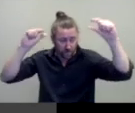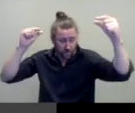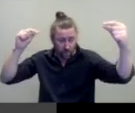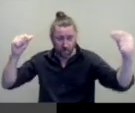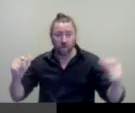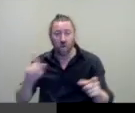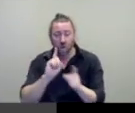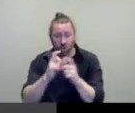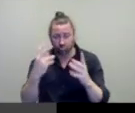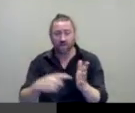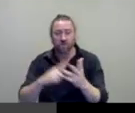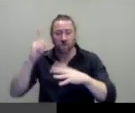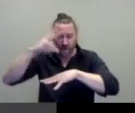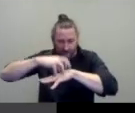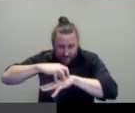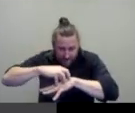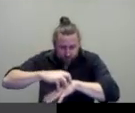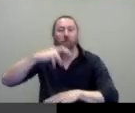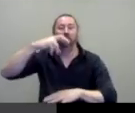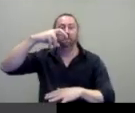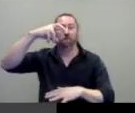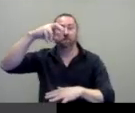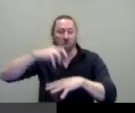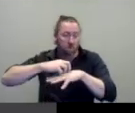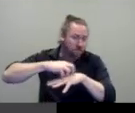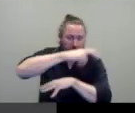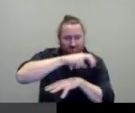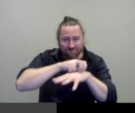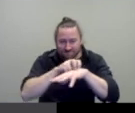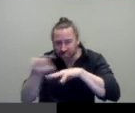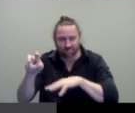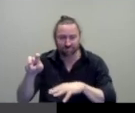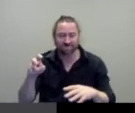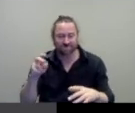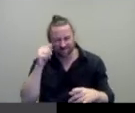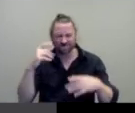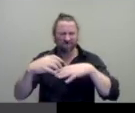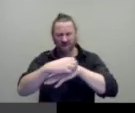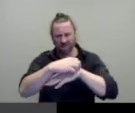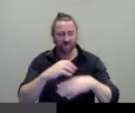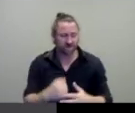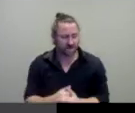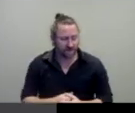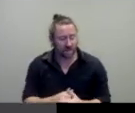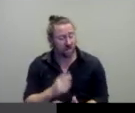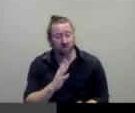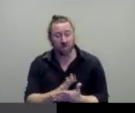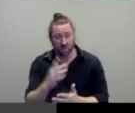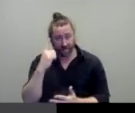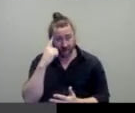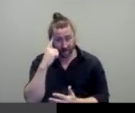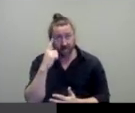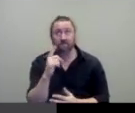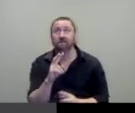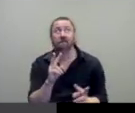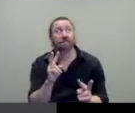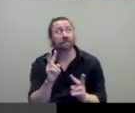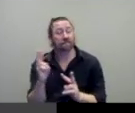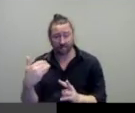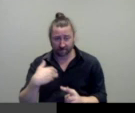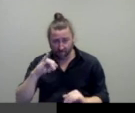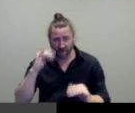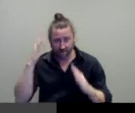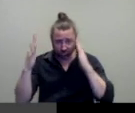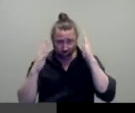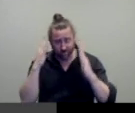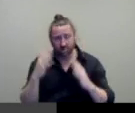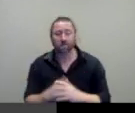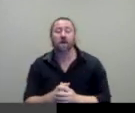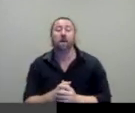this monstrous creature in any direction this is a nightmarish construction but Bourgeois titled